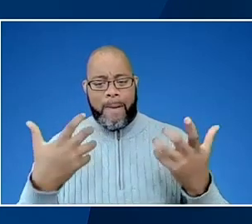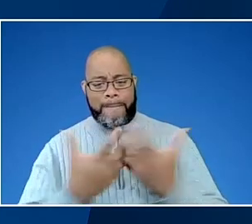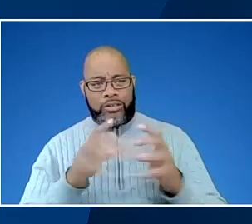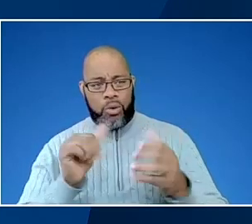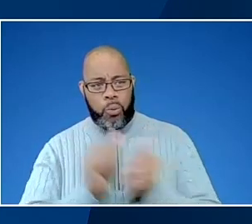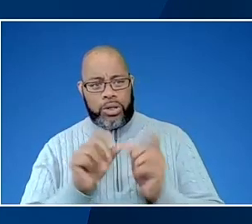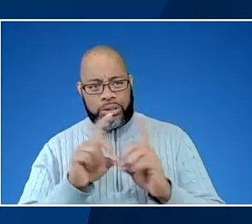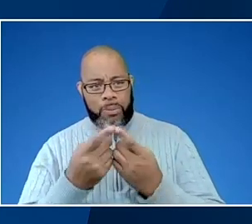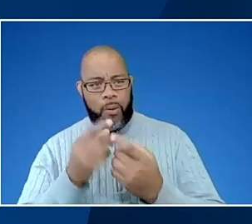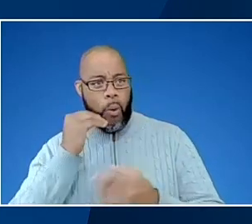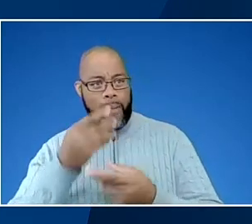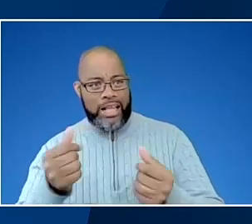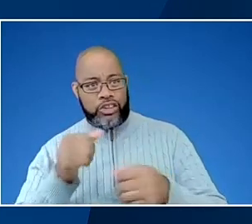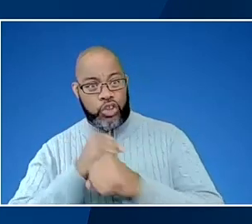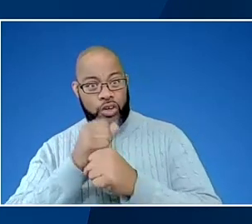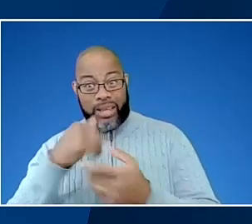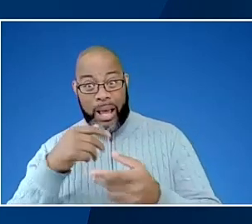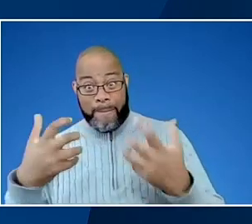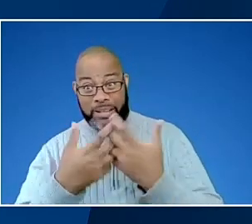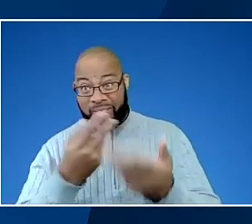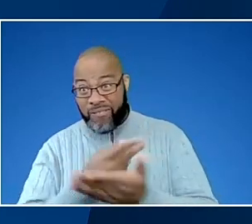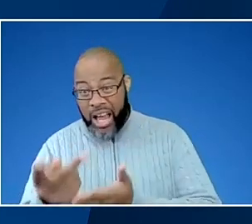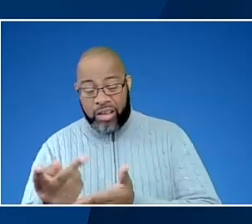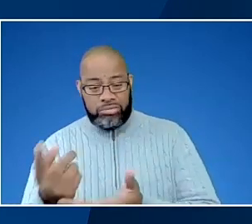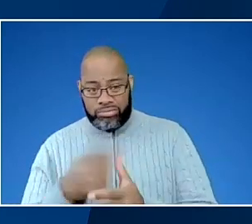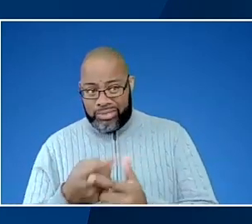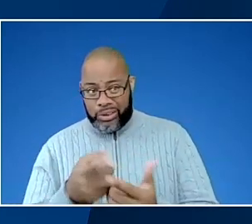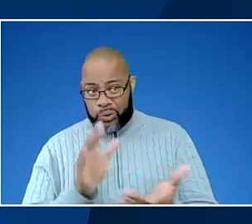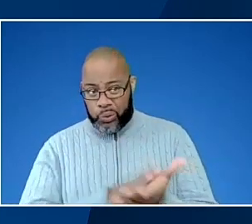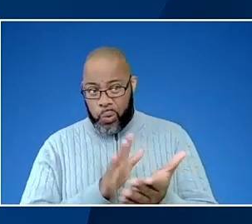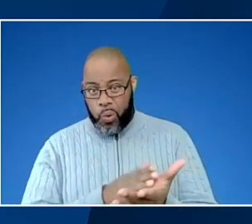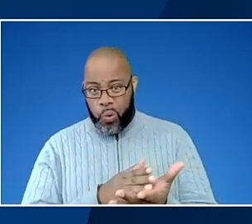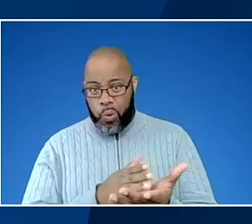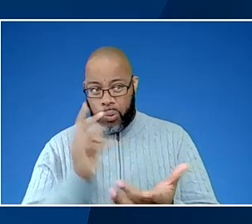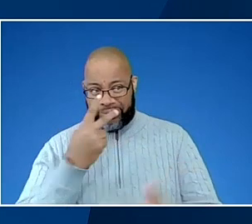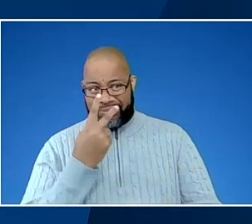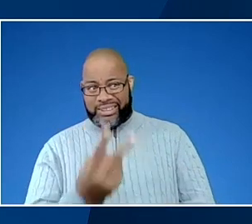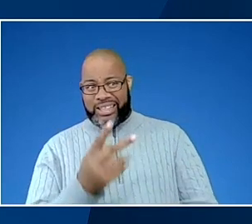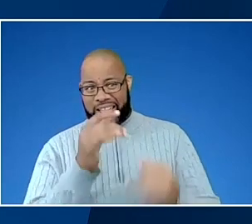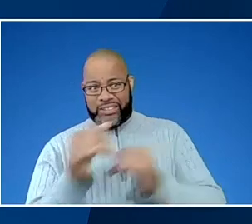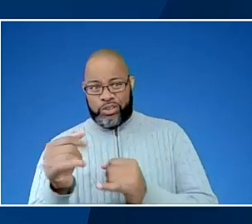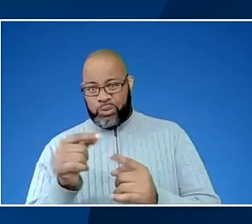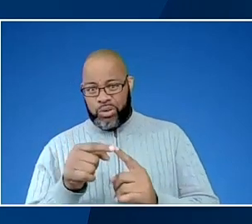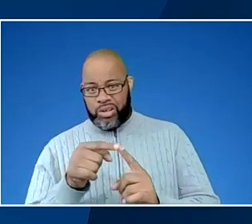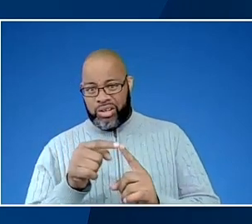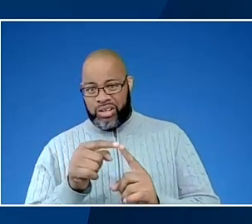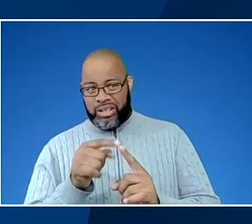And if that match is failed, then the schools will see the individual's immigration status in the country and make